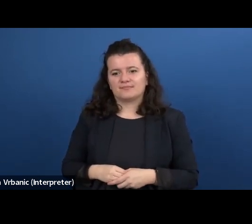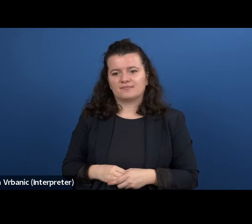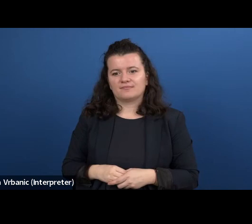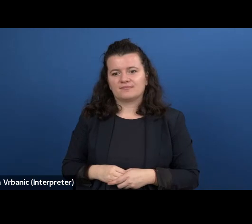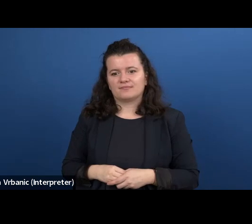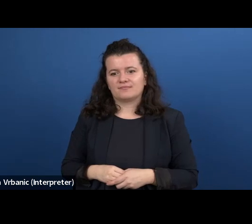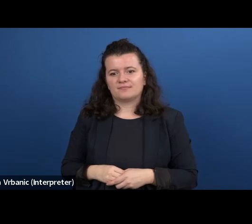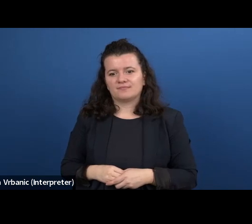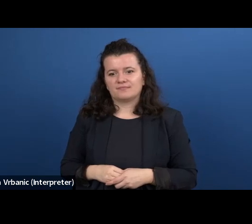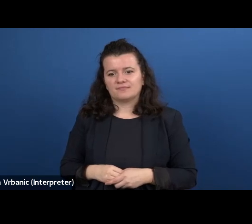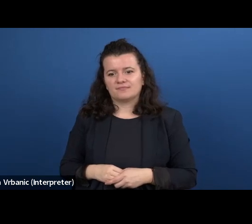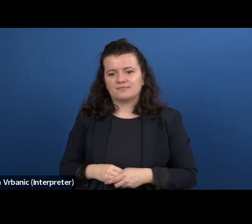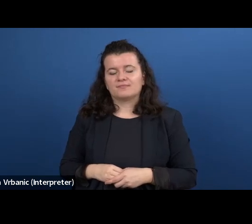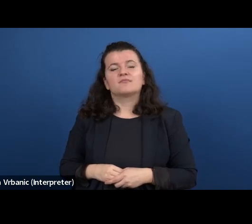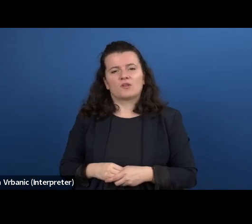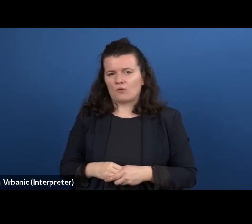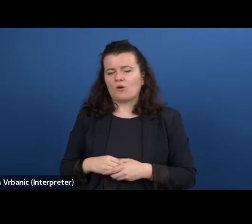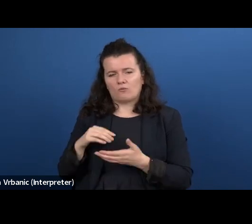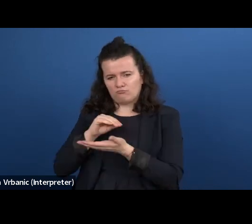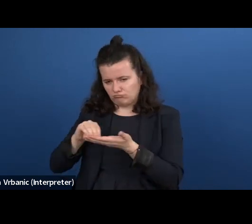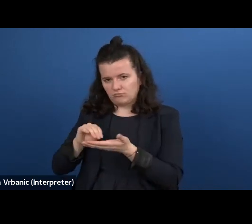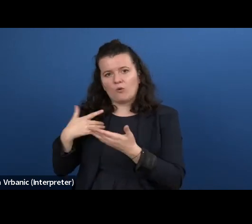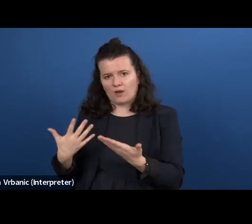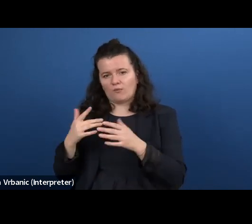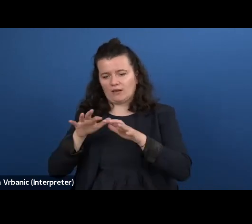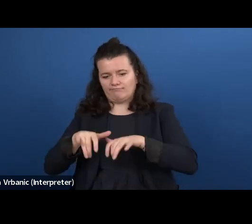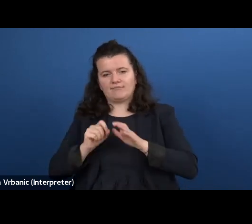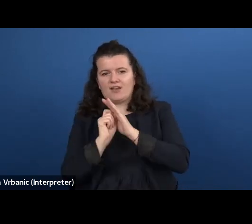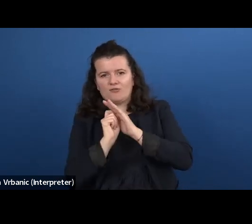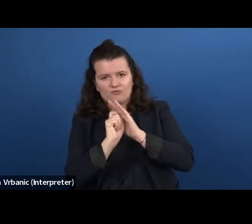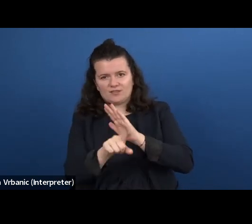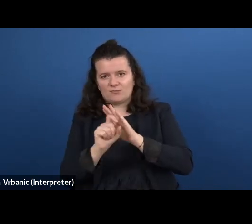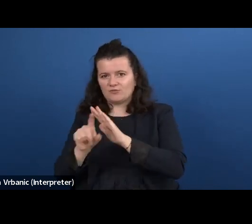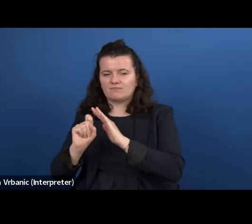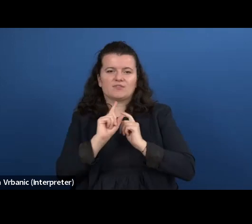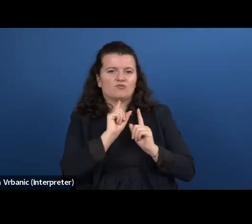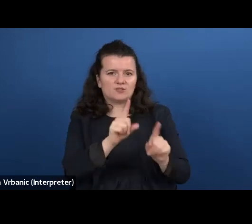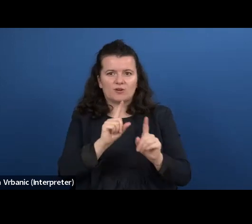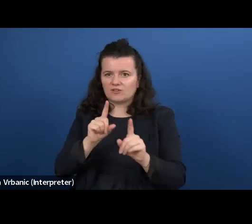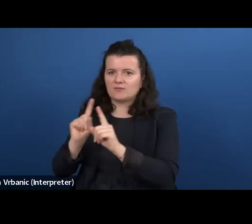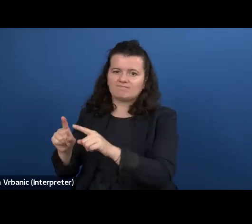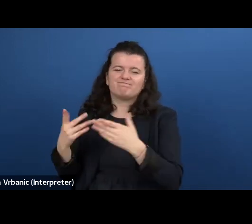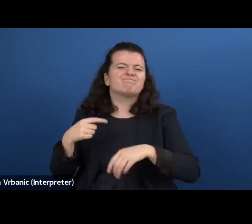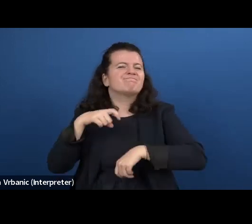because as I say, we have run out of time. This webinar has been recorded.